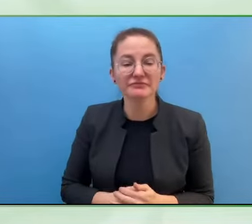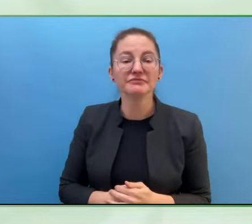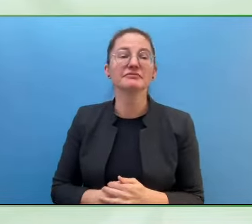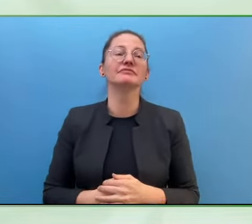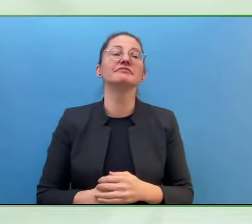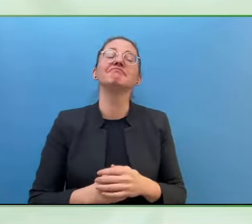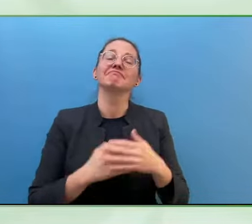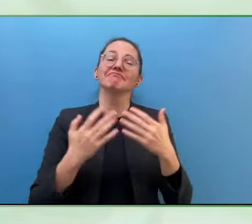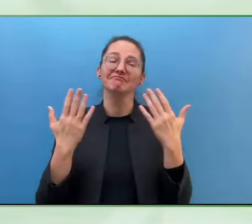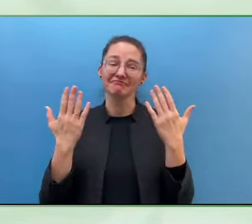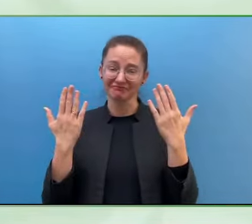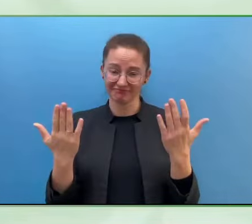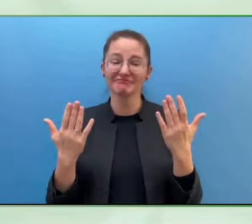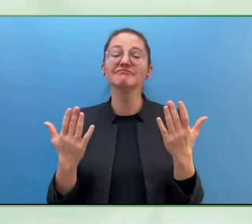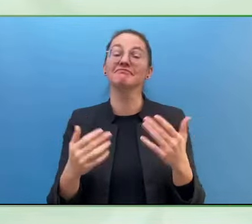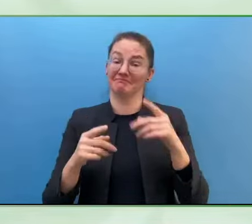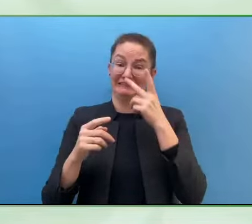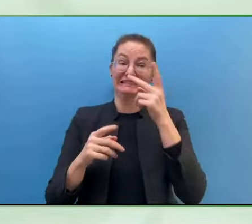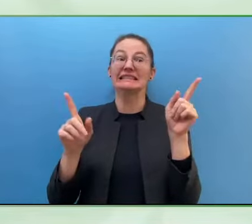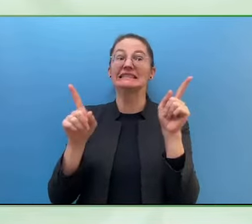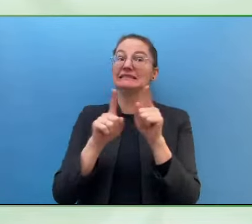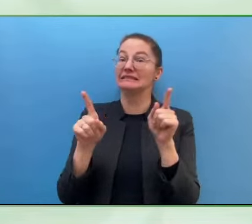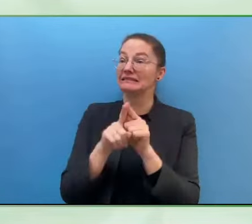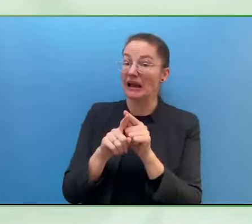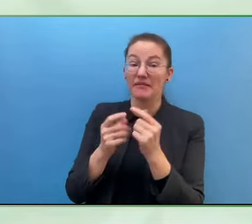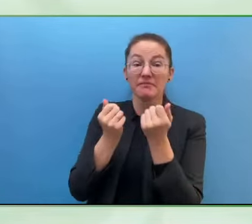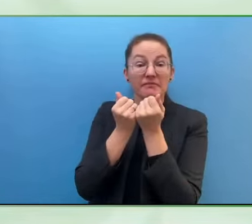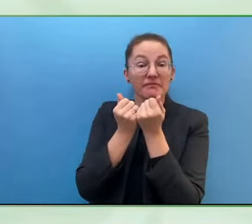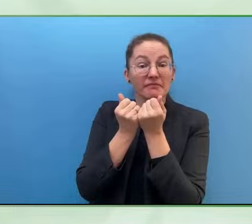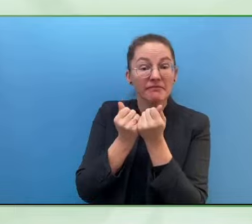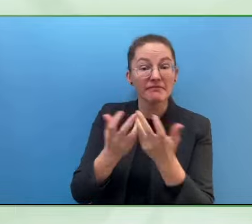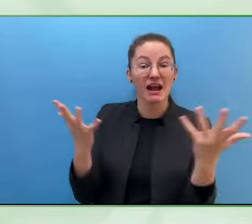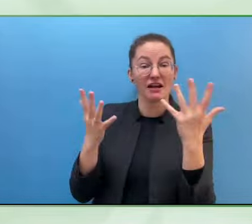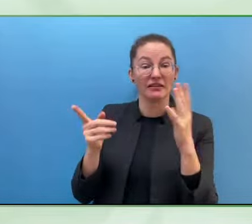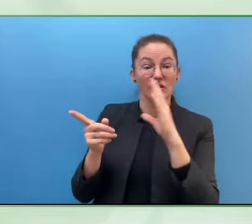So what is accessibility and inclusion to a company like yours?